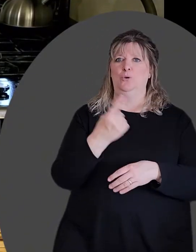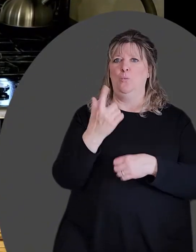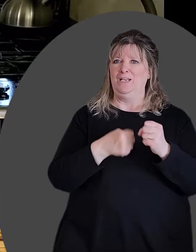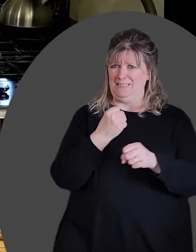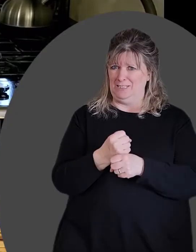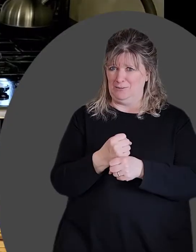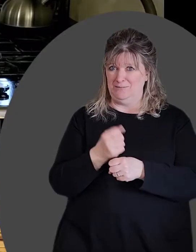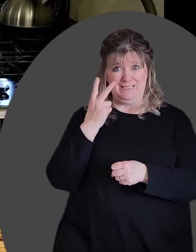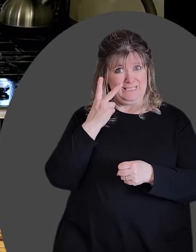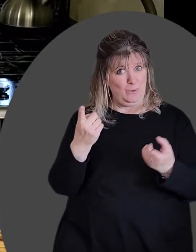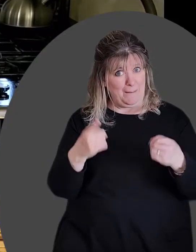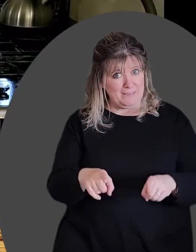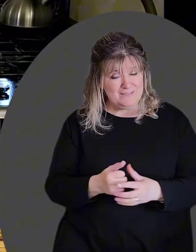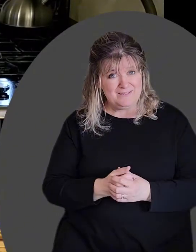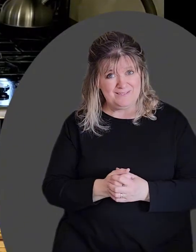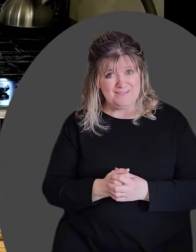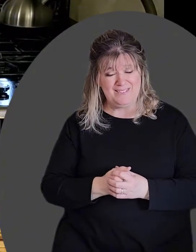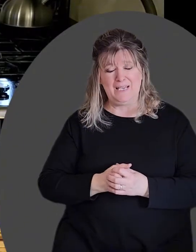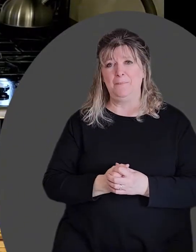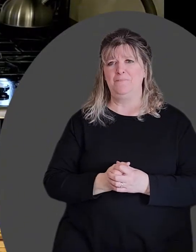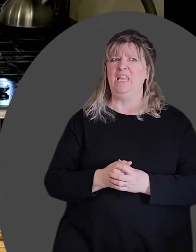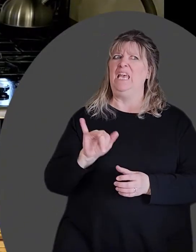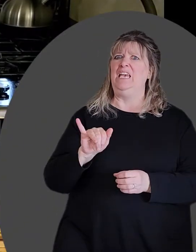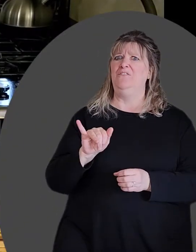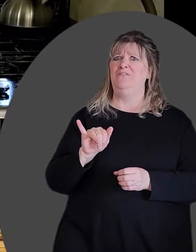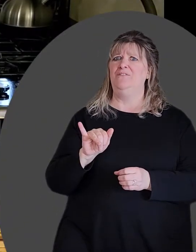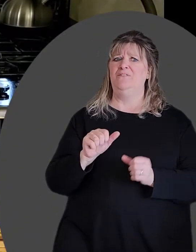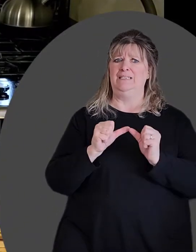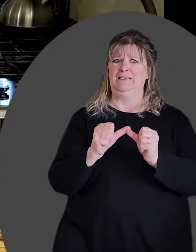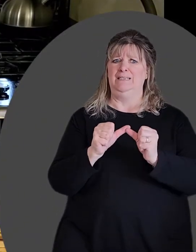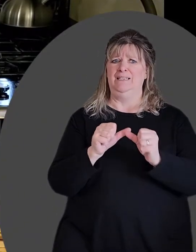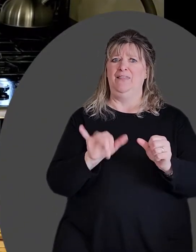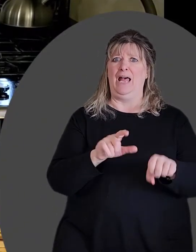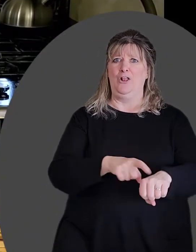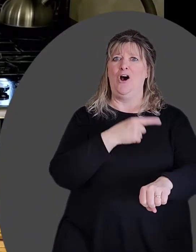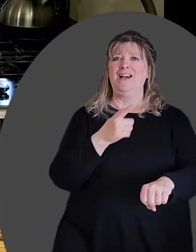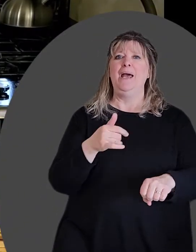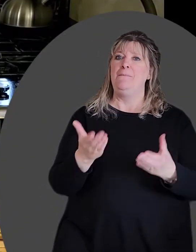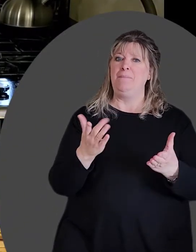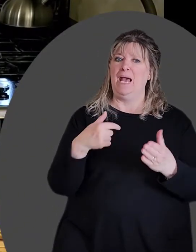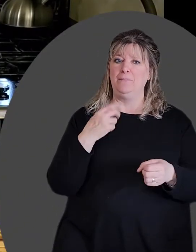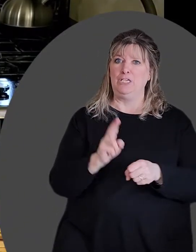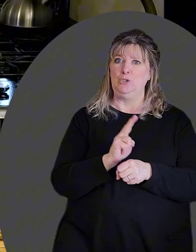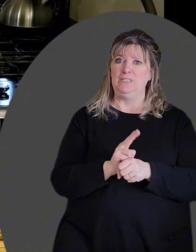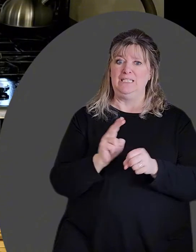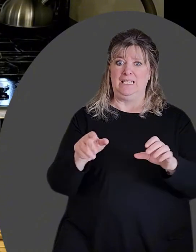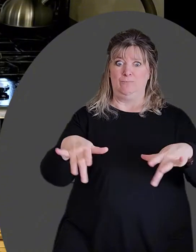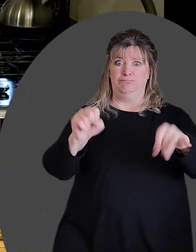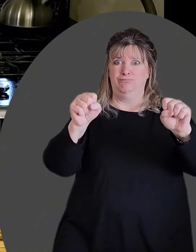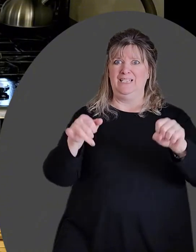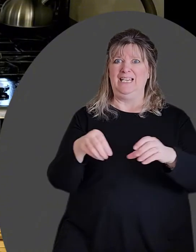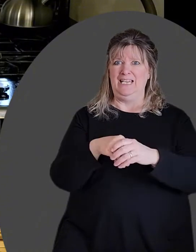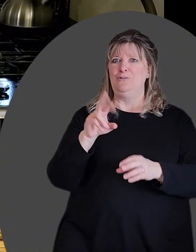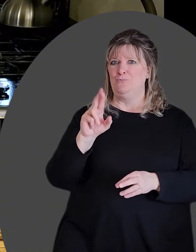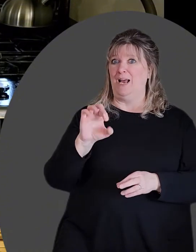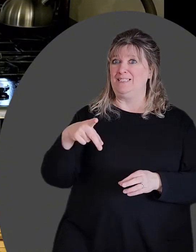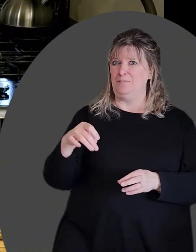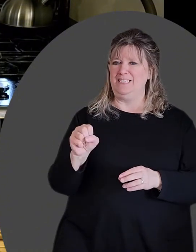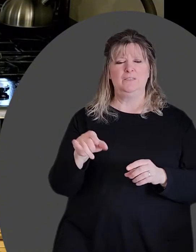see what happens if it lasts that long I may be using these up in recipes but hopefully I can save some